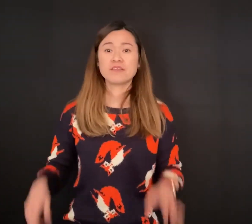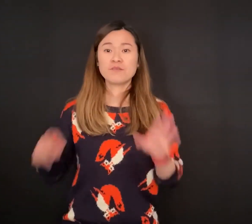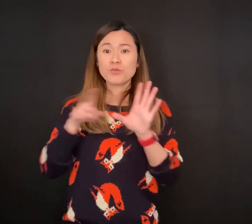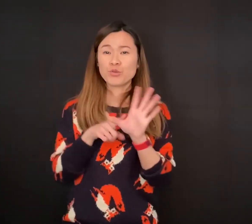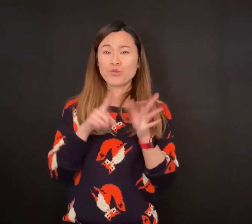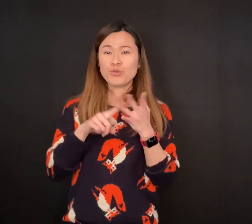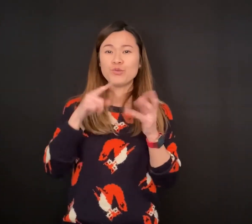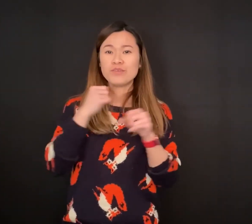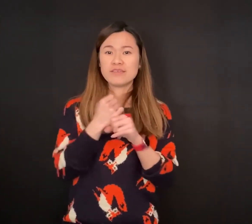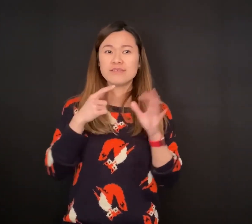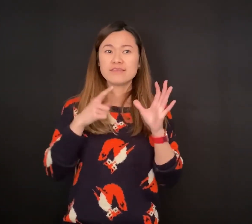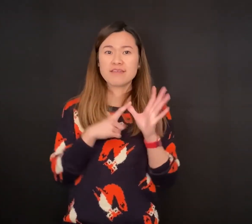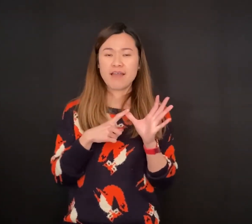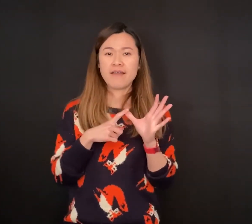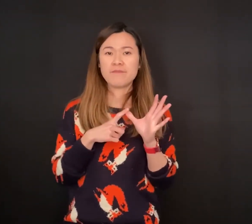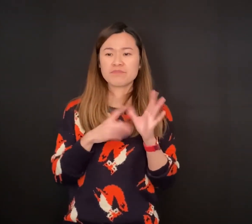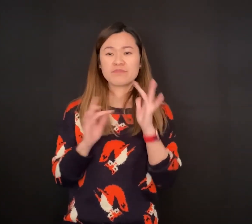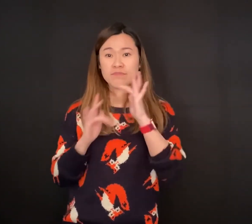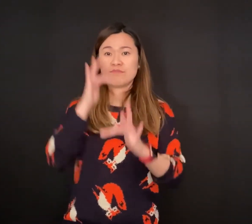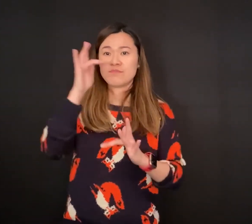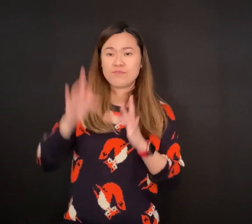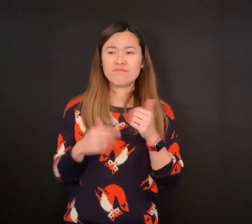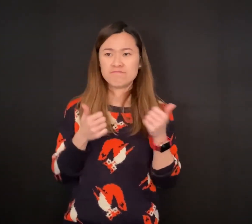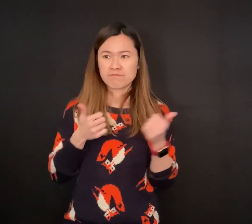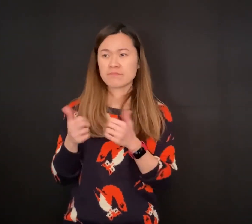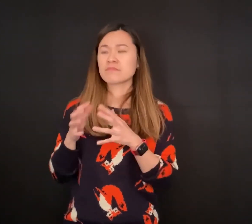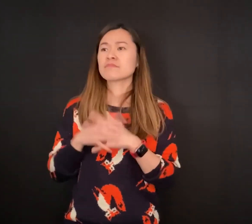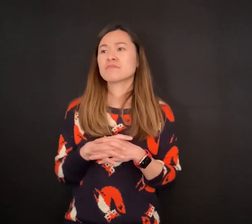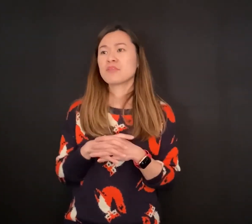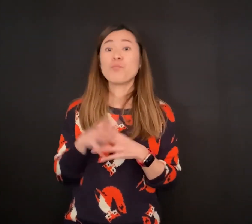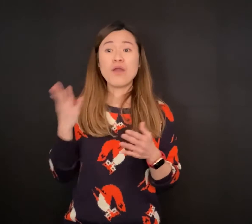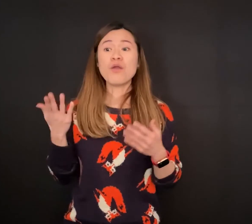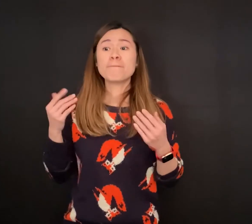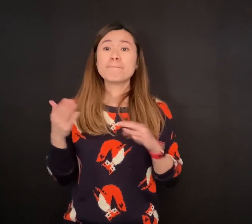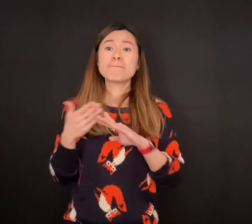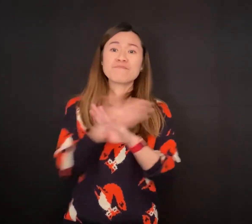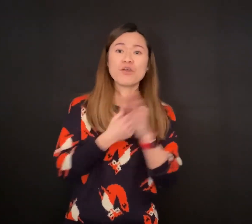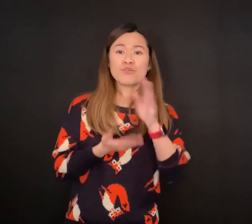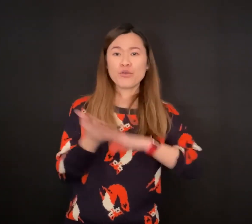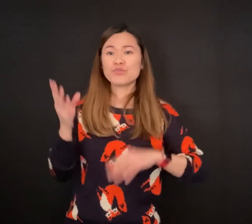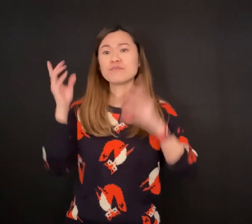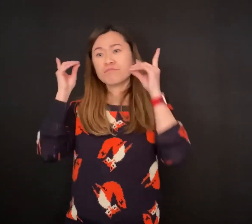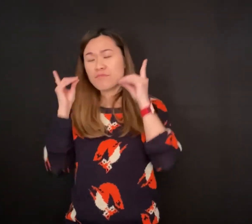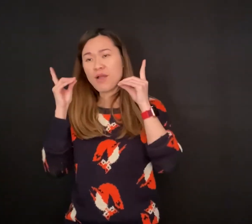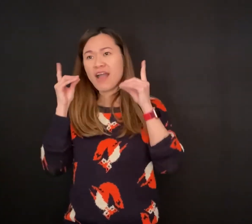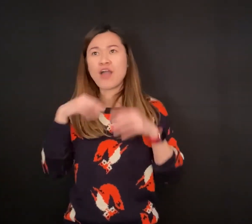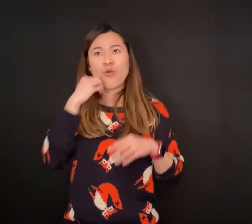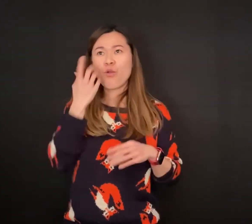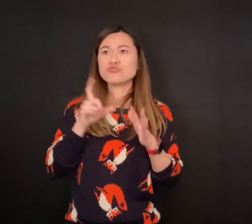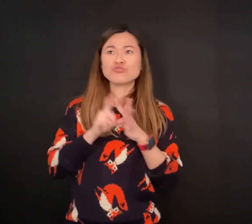I'm using online yoga and its going well. And before I go to bed I always do